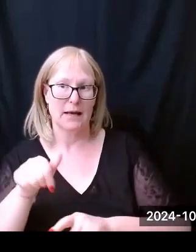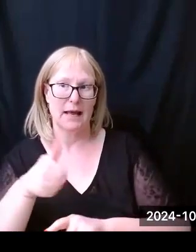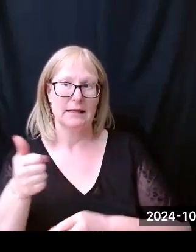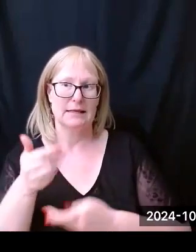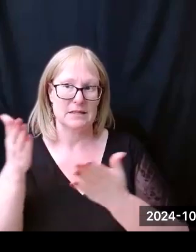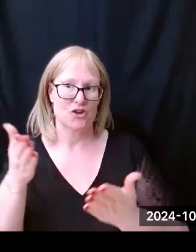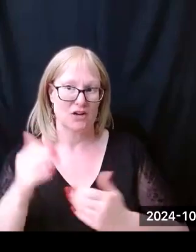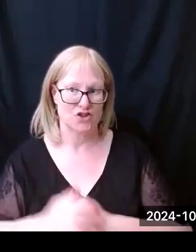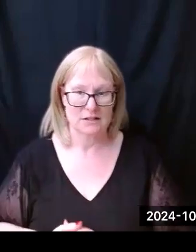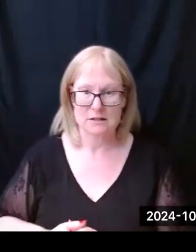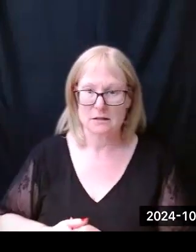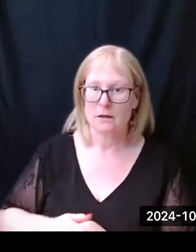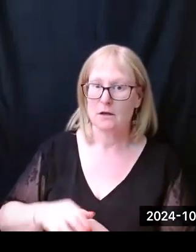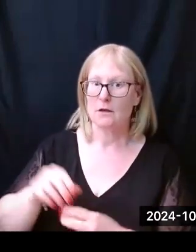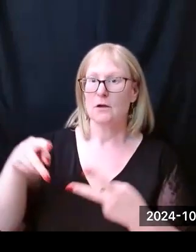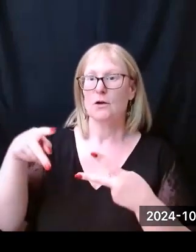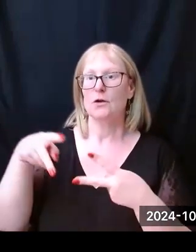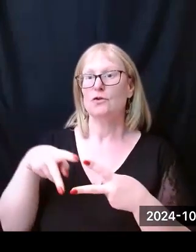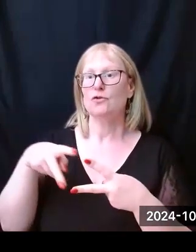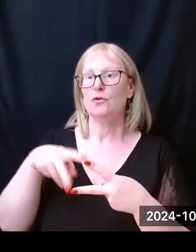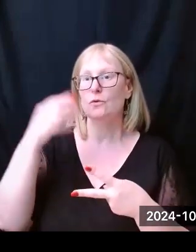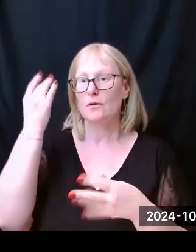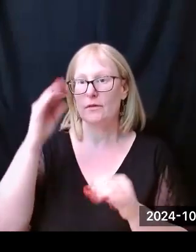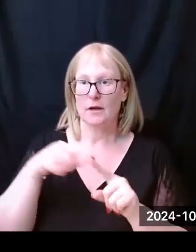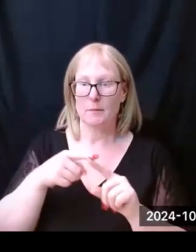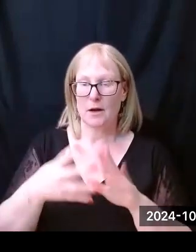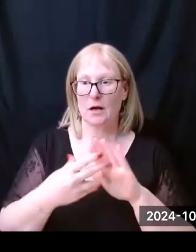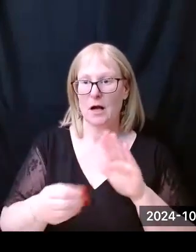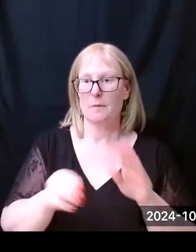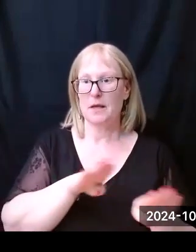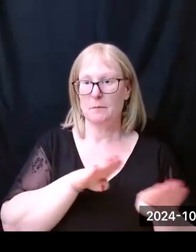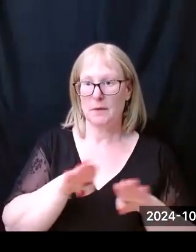Awesome. So two things to kind of think about copying behaviors versus picky foods.